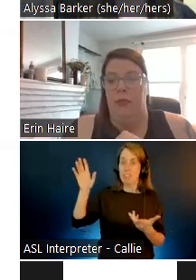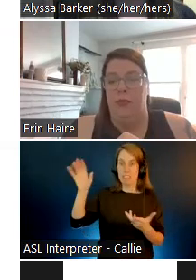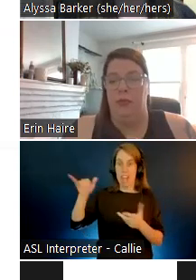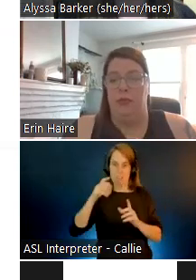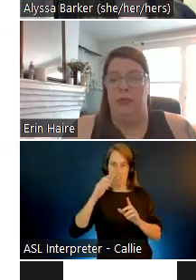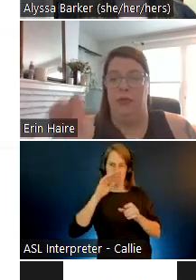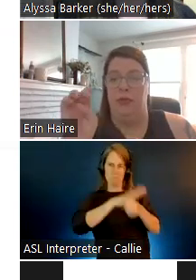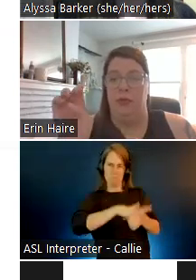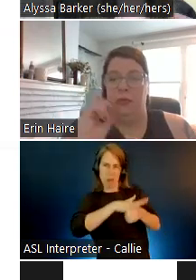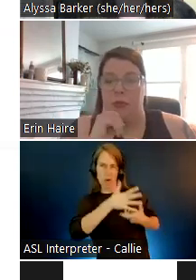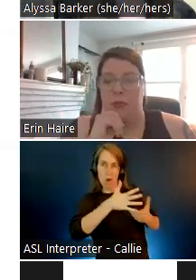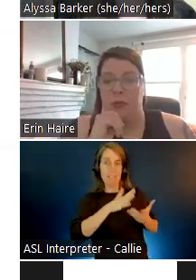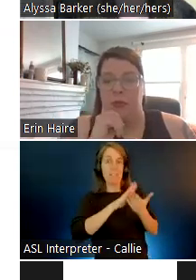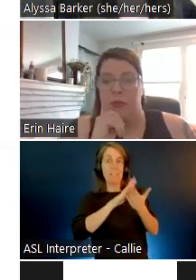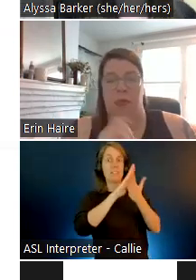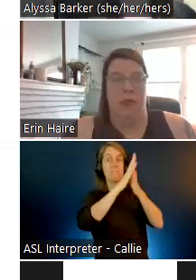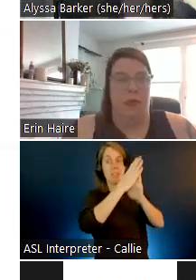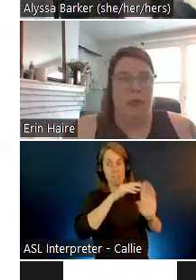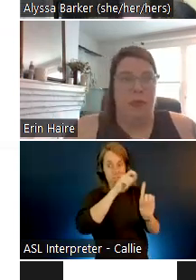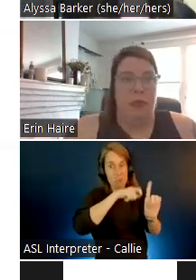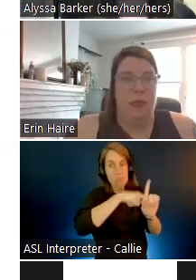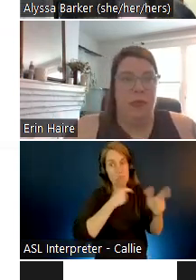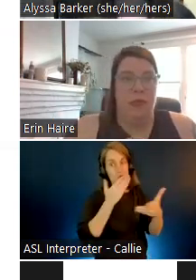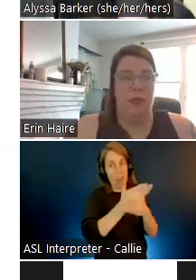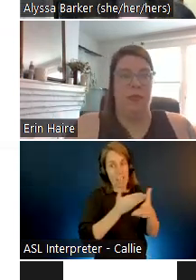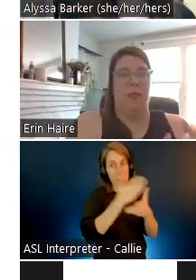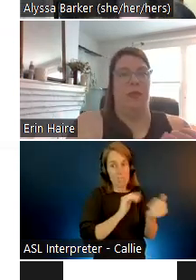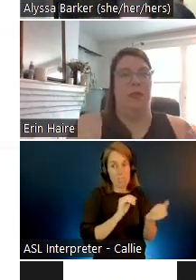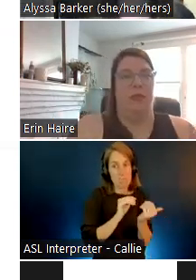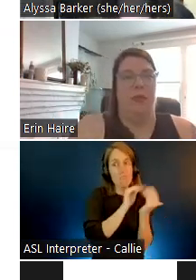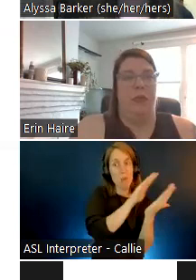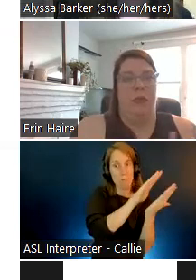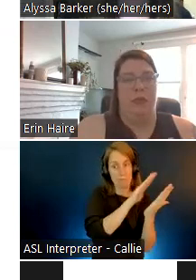know if they're like i said if it's unreasonable and they're they're really pushing for you to do